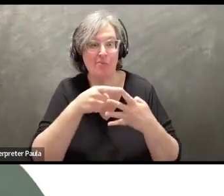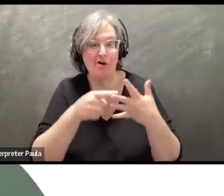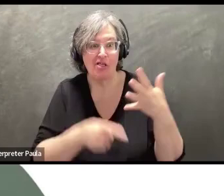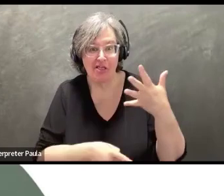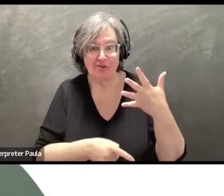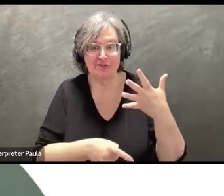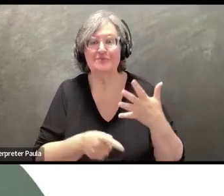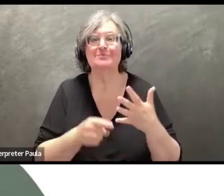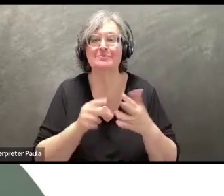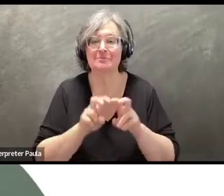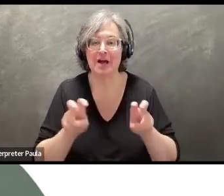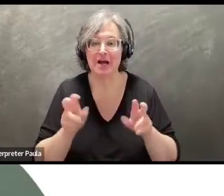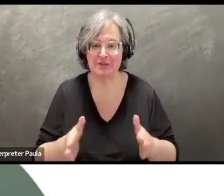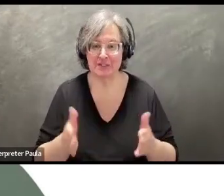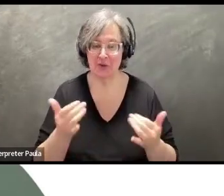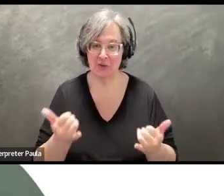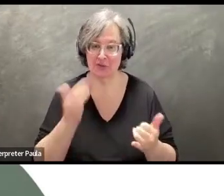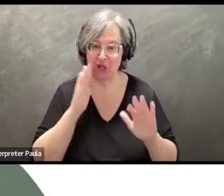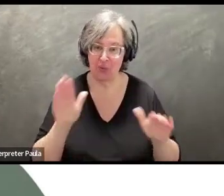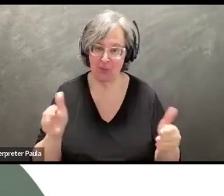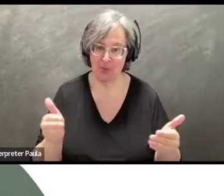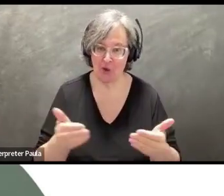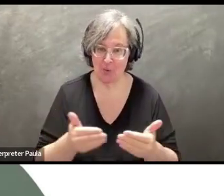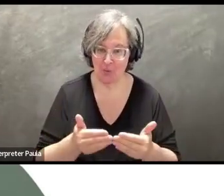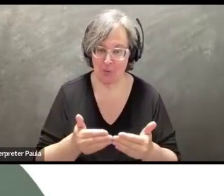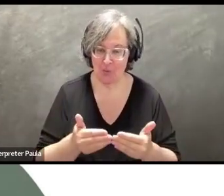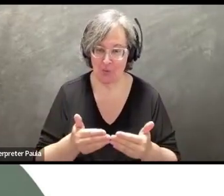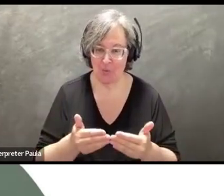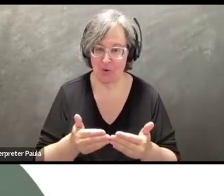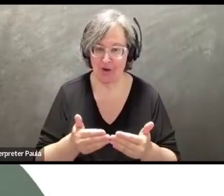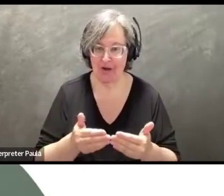And at this stage, I'll introduce them in alphabetical